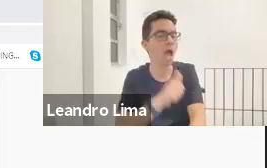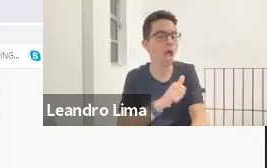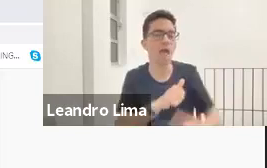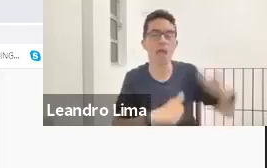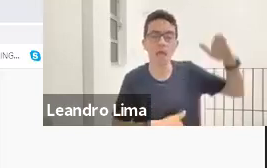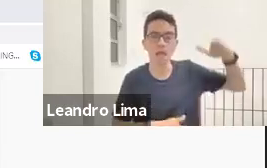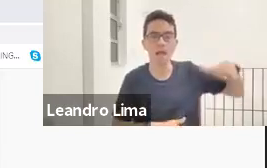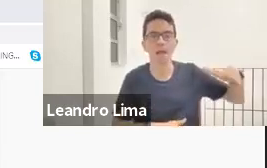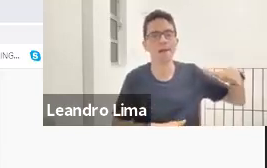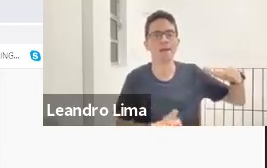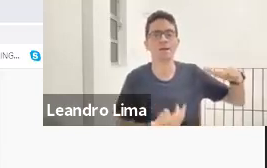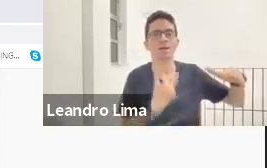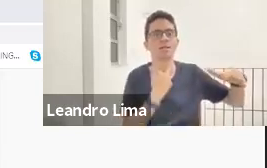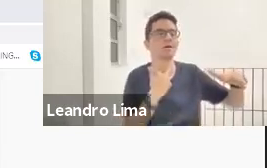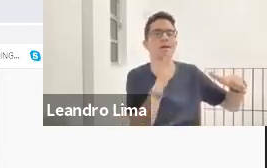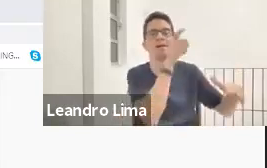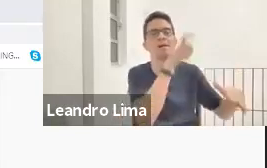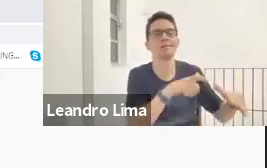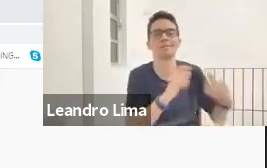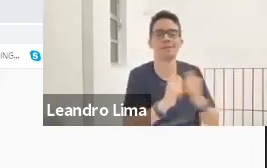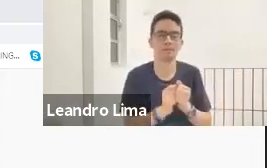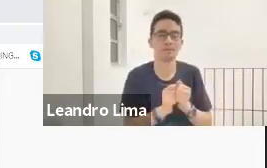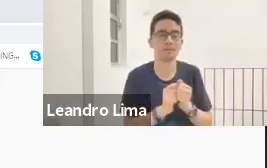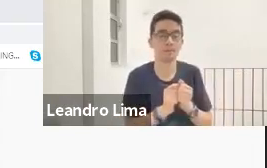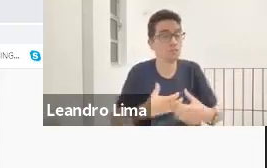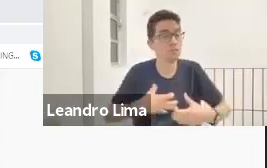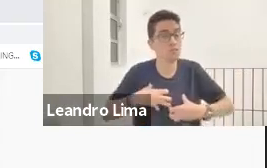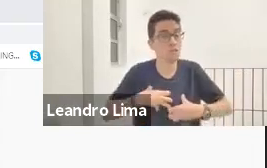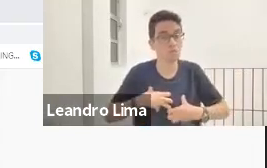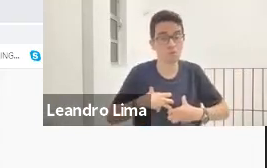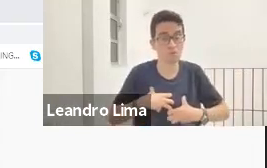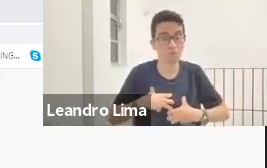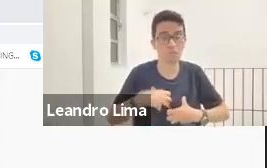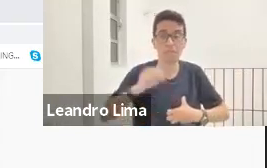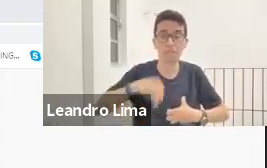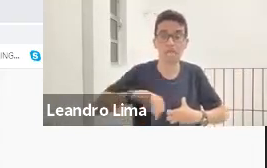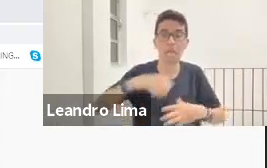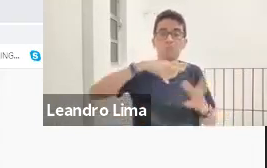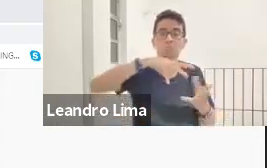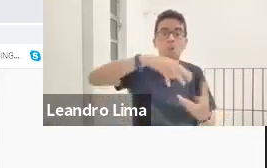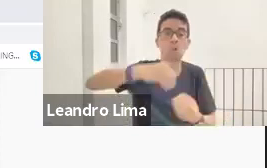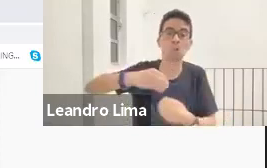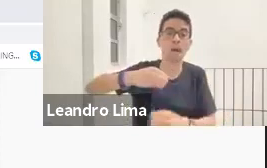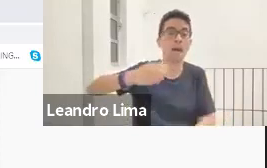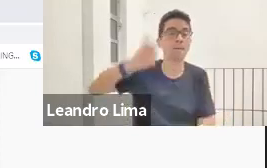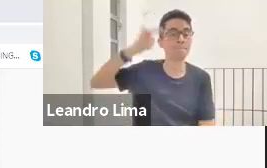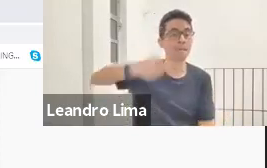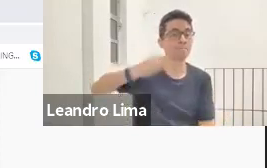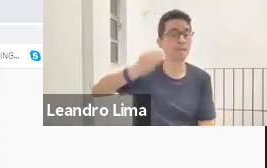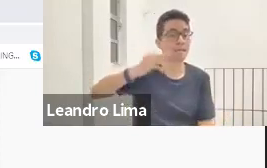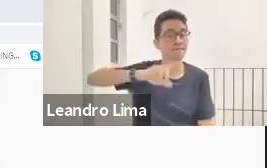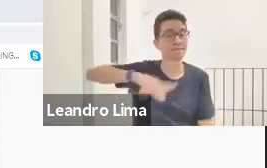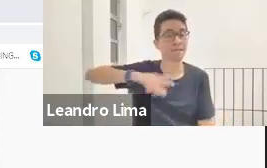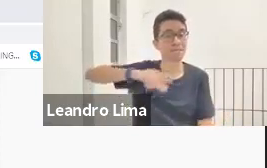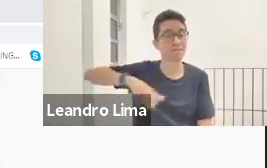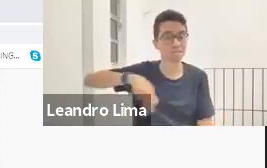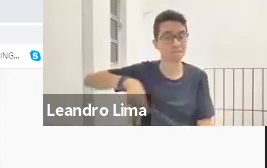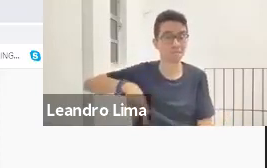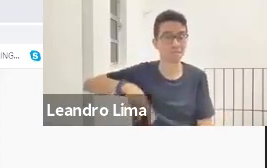about how about how I've experienced the word about how I've experienced the world. And what I've been told over and over again well you're privileged over again well you're privileged, you know well. , I couldn't do , I couldn't do that your privilege